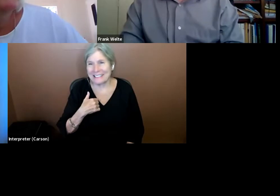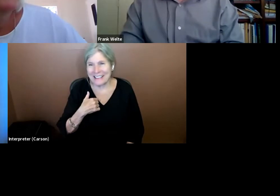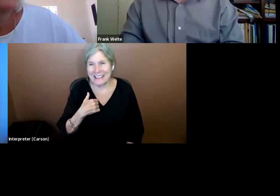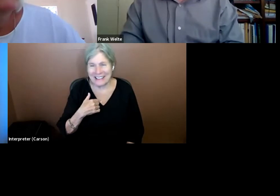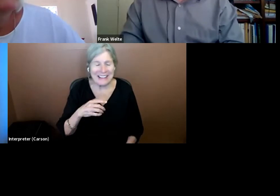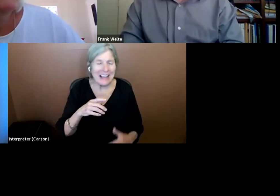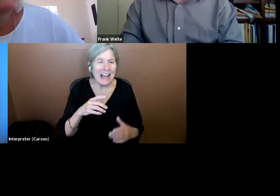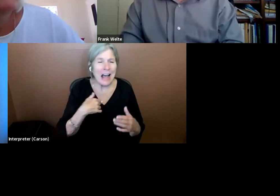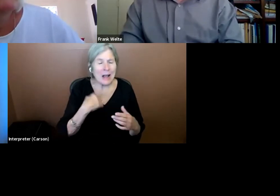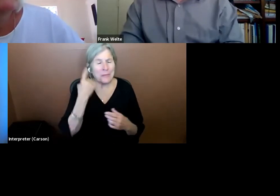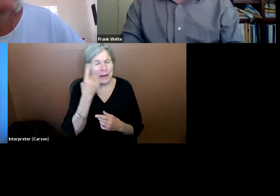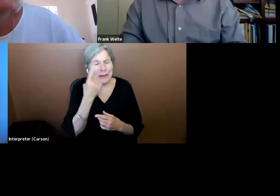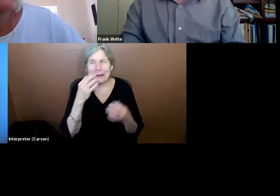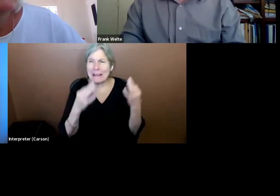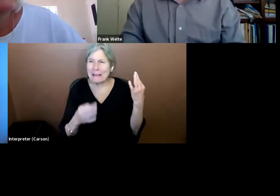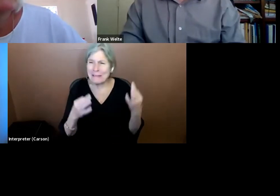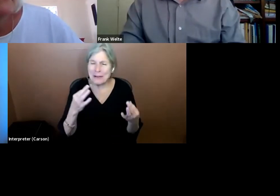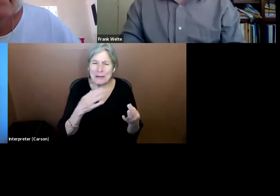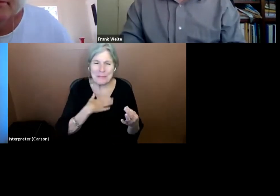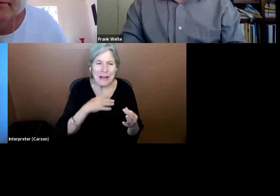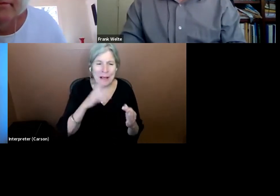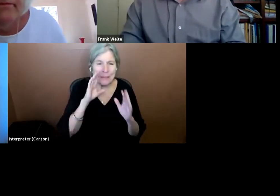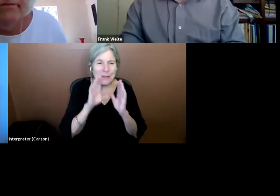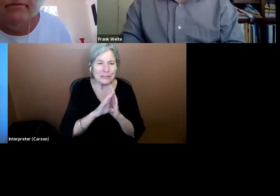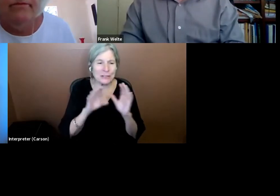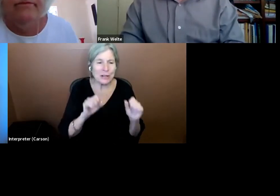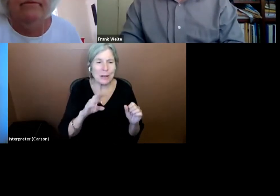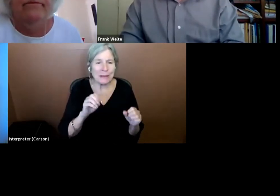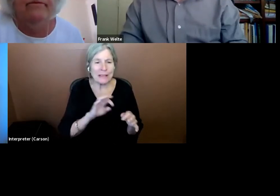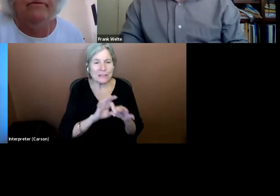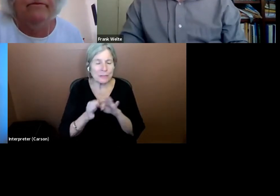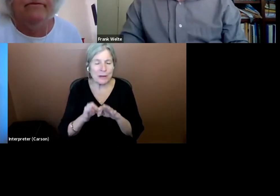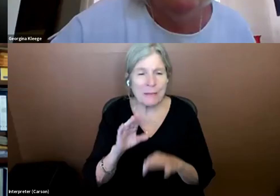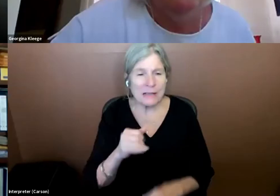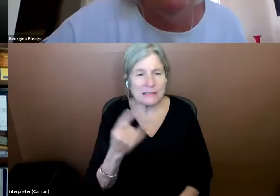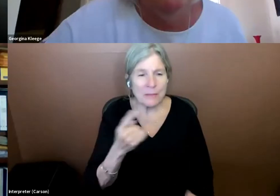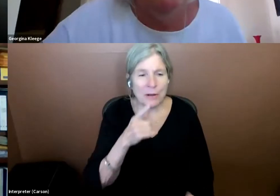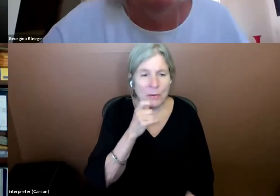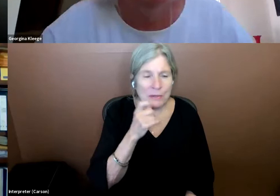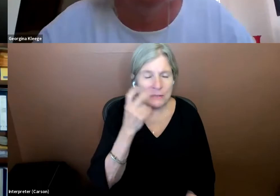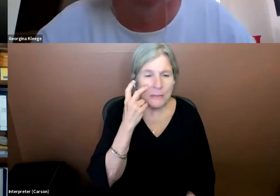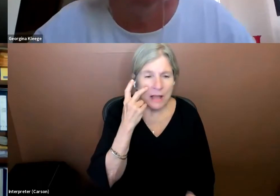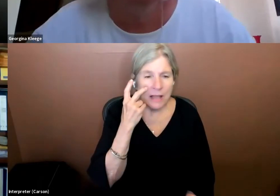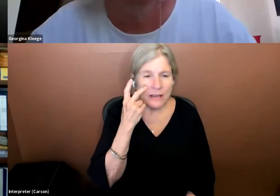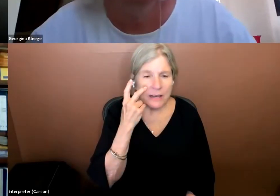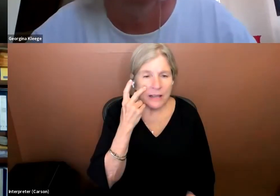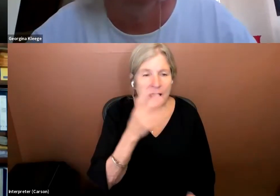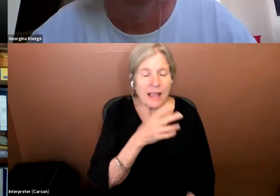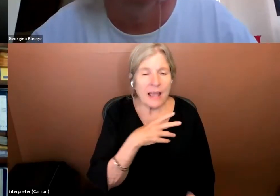wondered if my pictures could be interpreted by someone who is blind. And it was